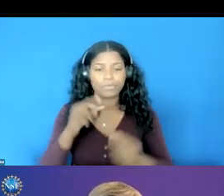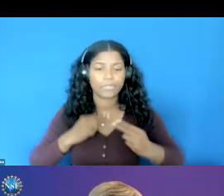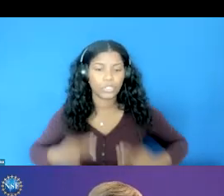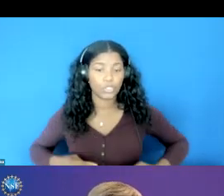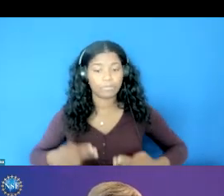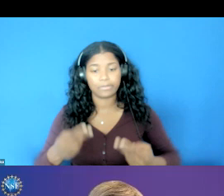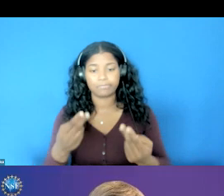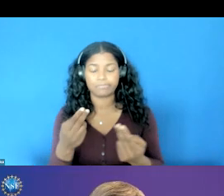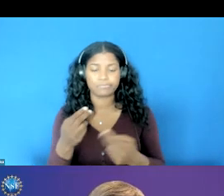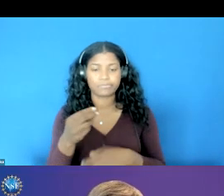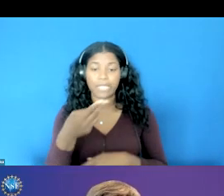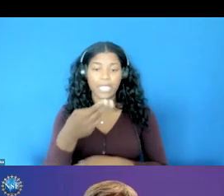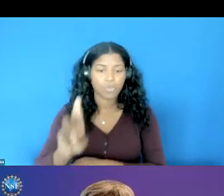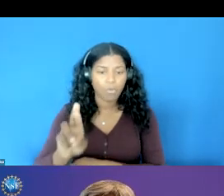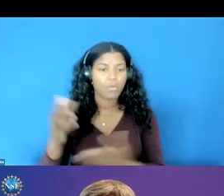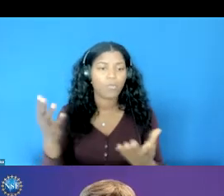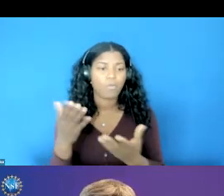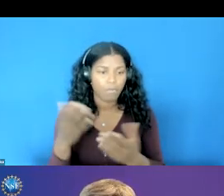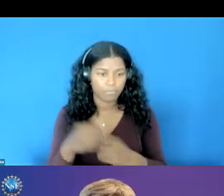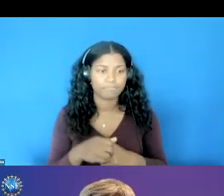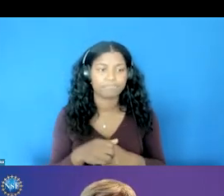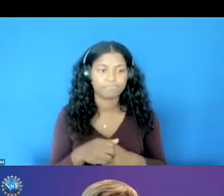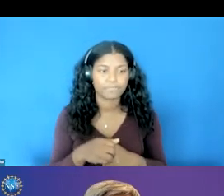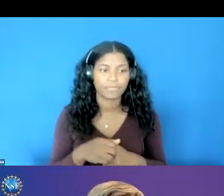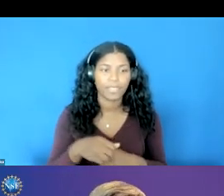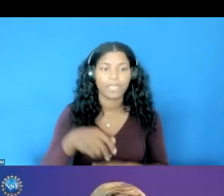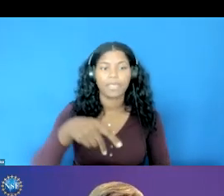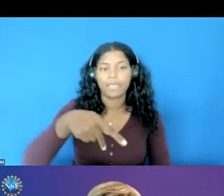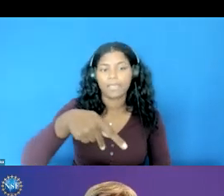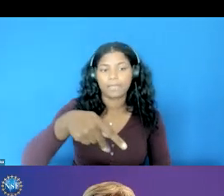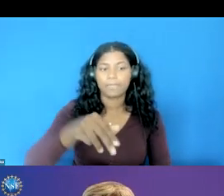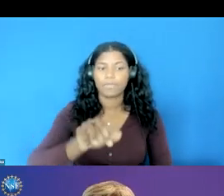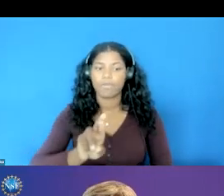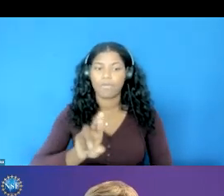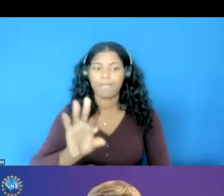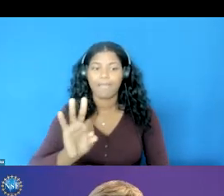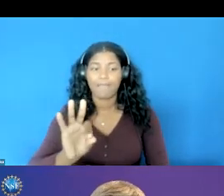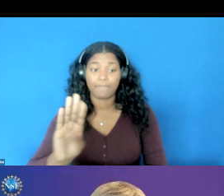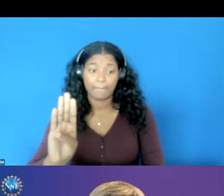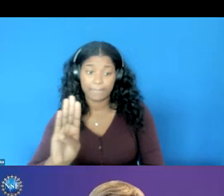including the postdoctoral research fellowships in biology, research coordination networks